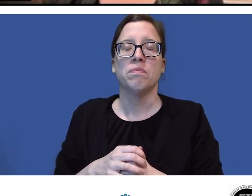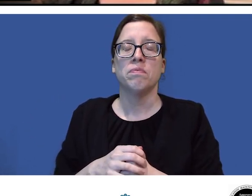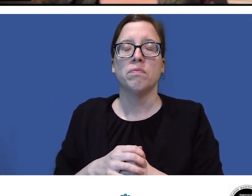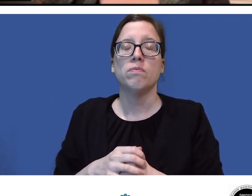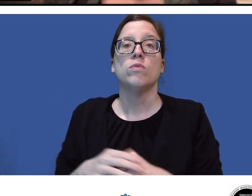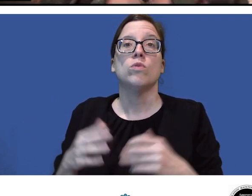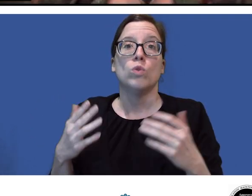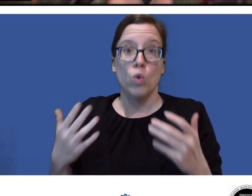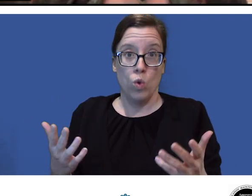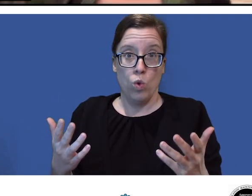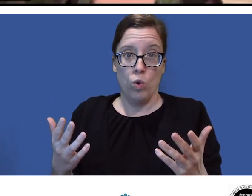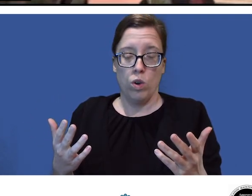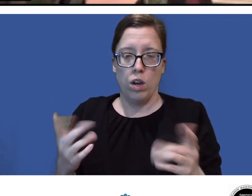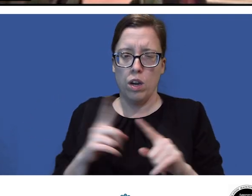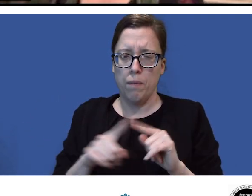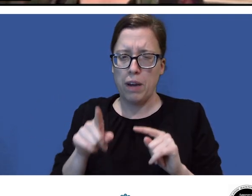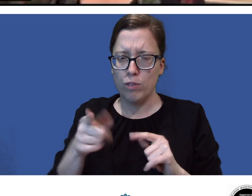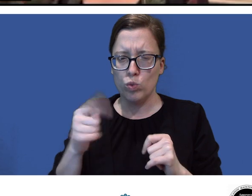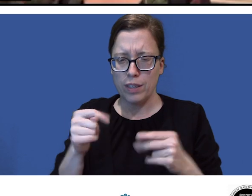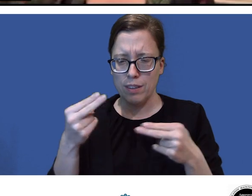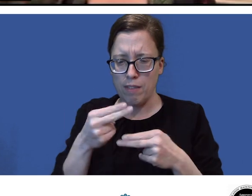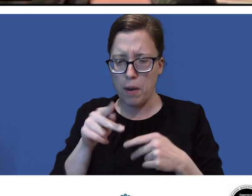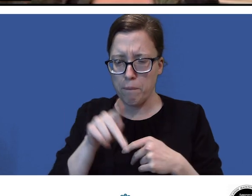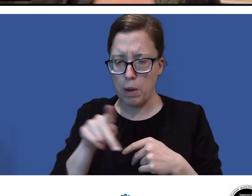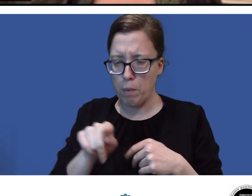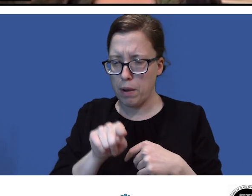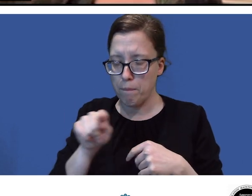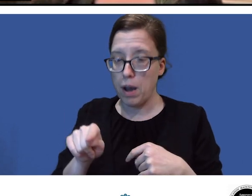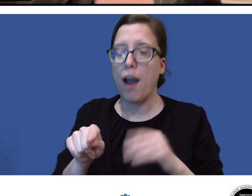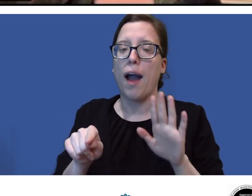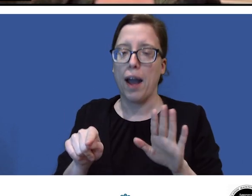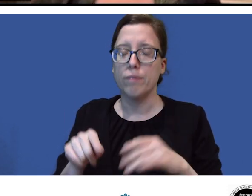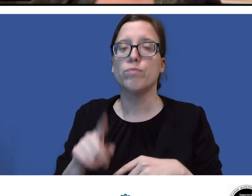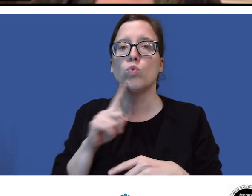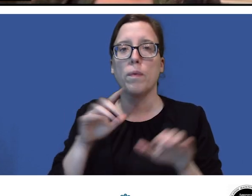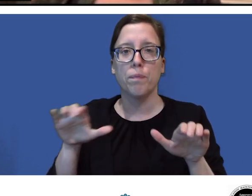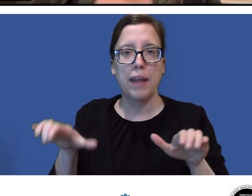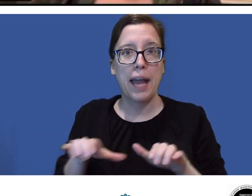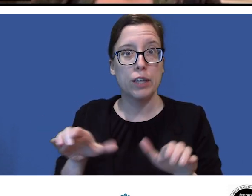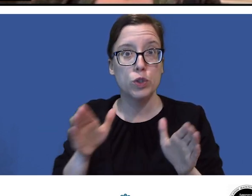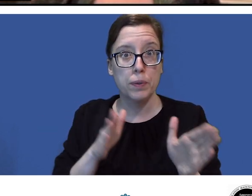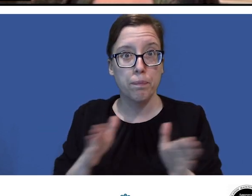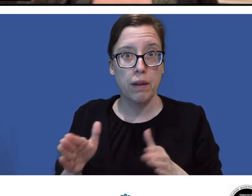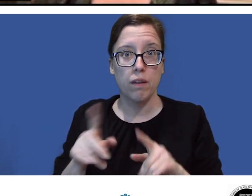that way. So action plan, form number one. It's a very simple form.